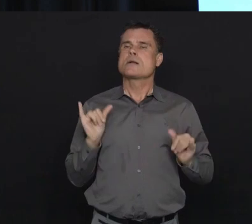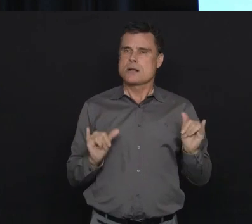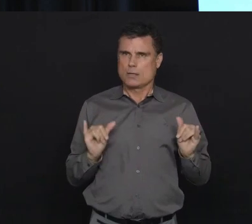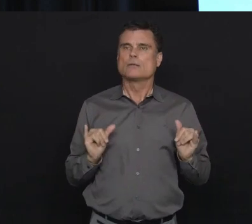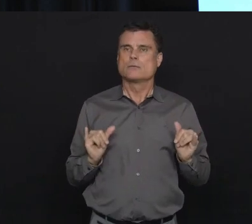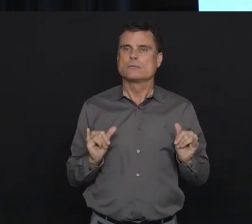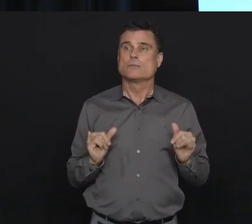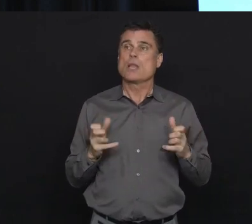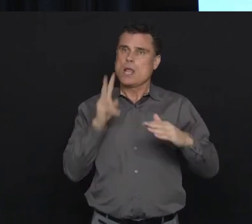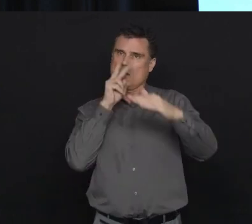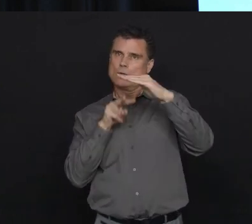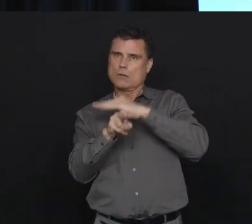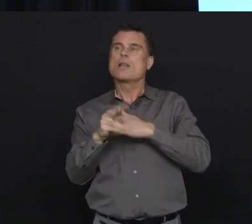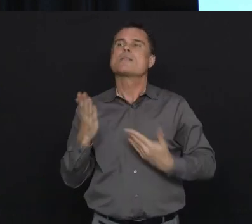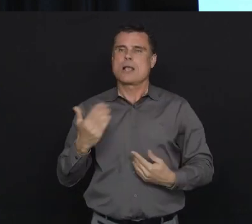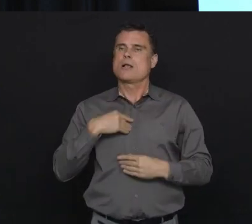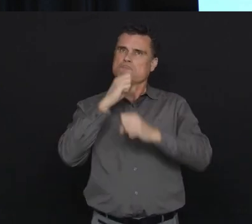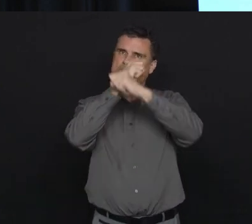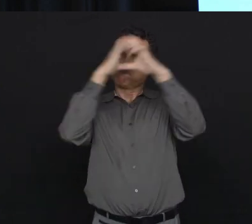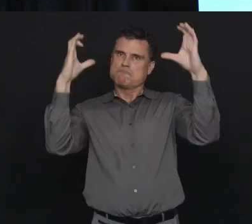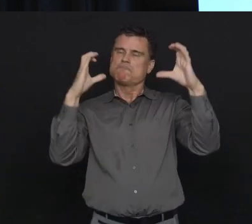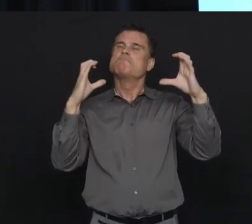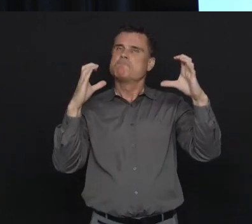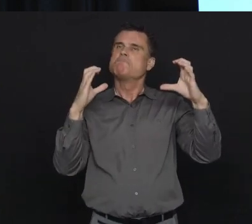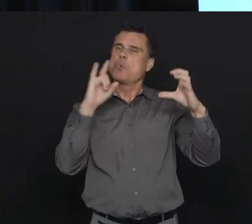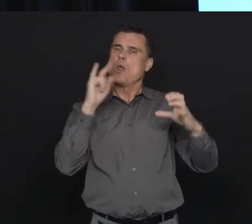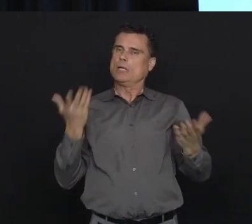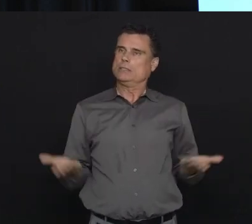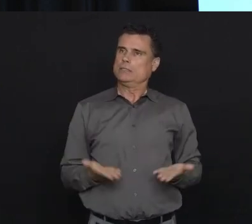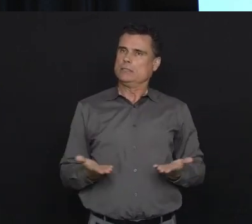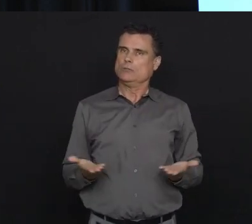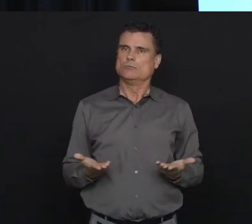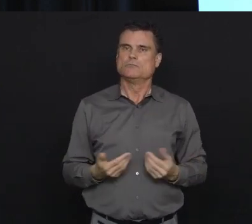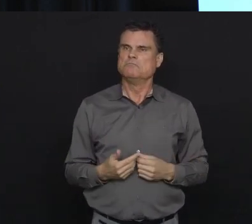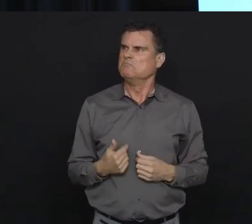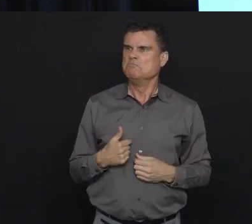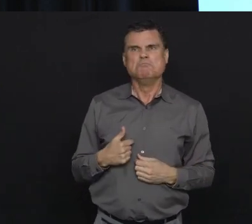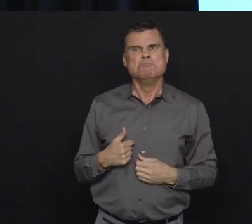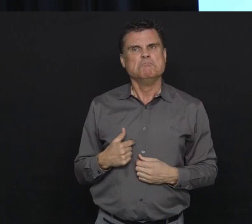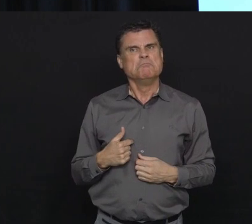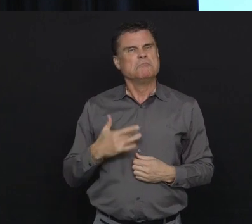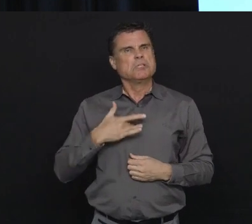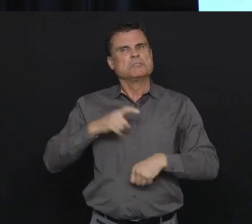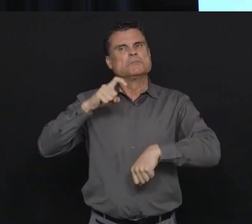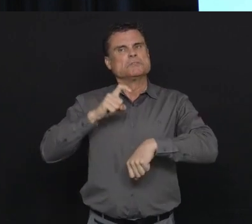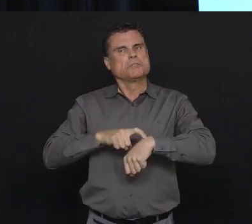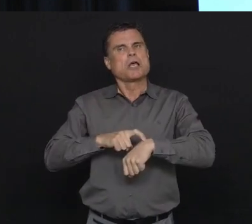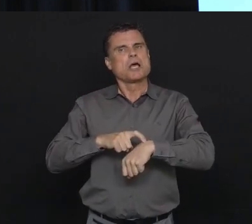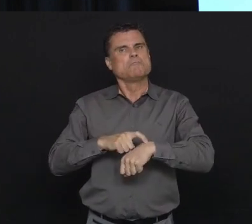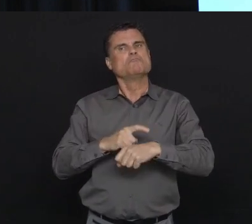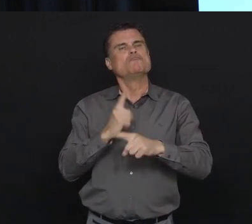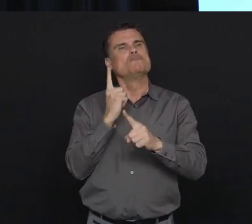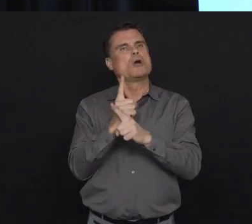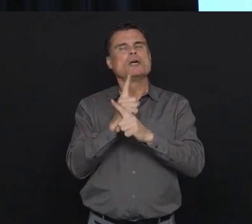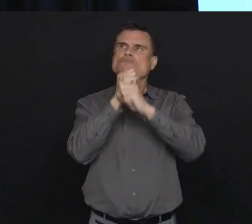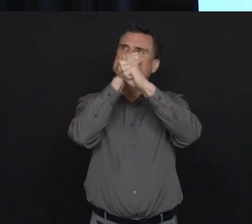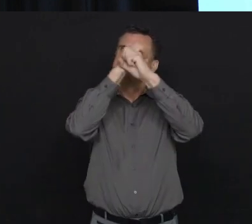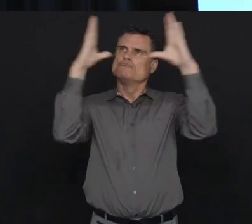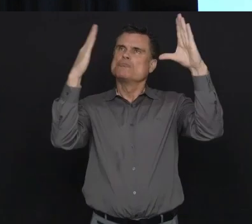Right now, we are confident and this is us a good sense of where we are in our trajectory right now